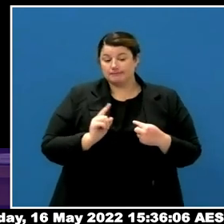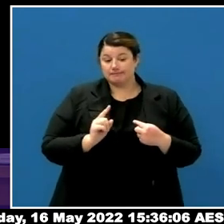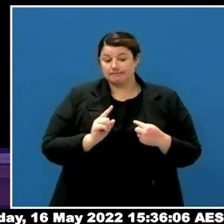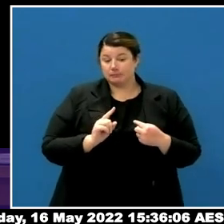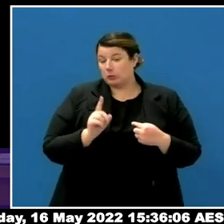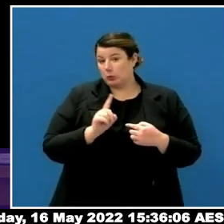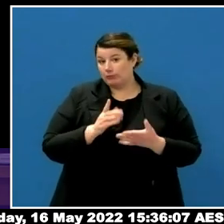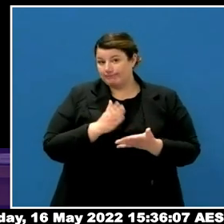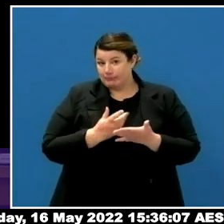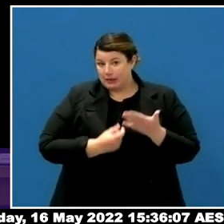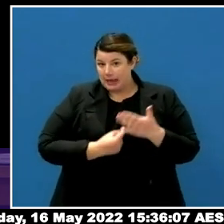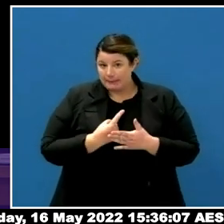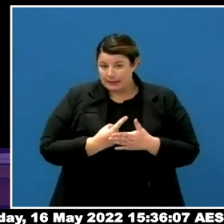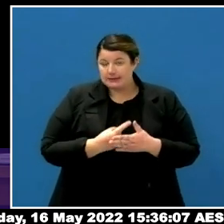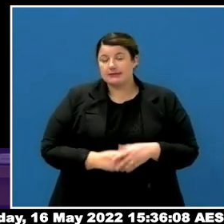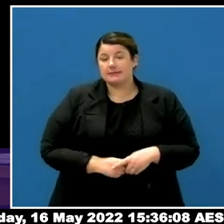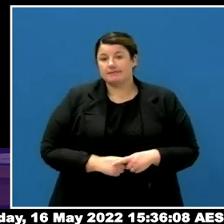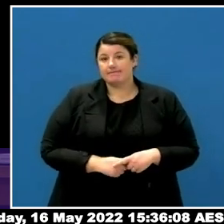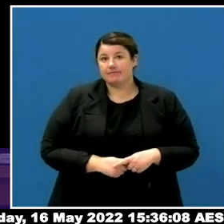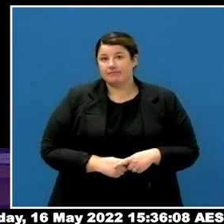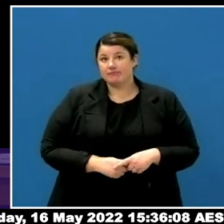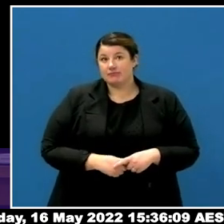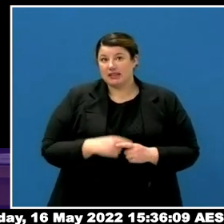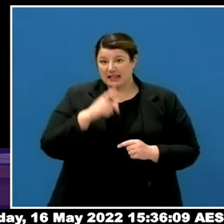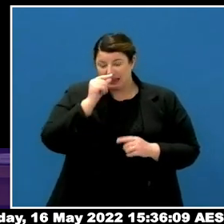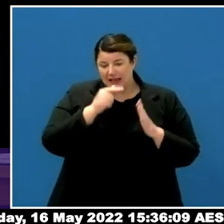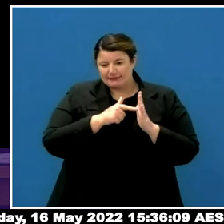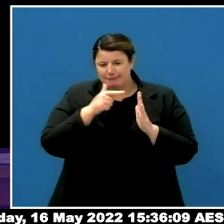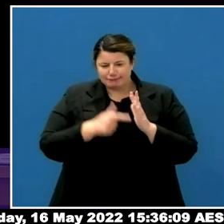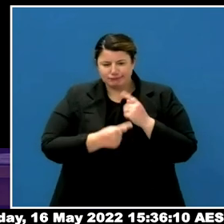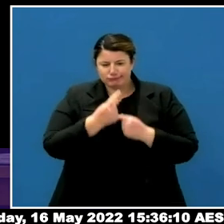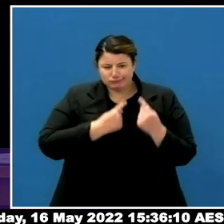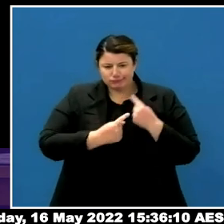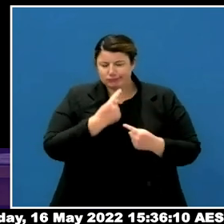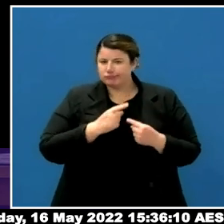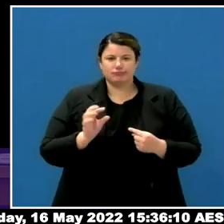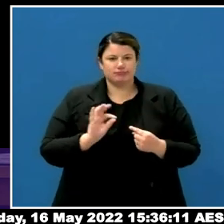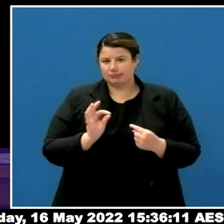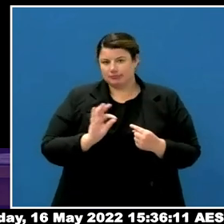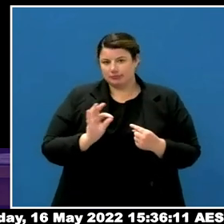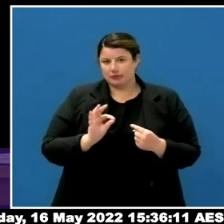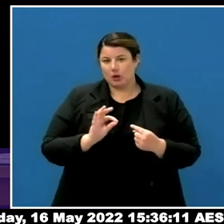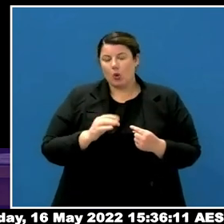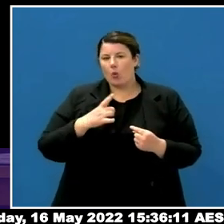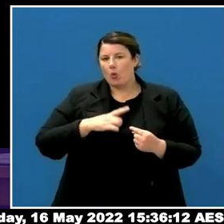They couldn't give us specific details because they hadn't finished going through the evidence that they had.